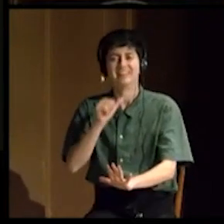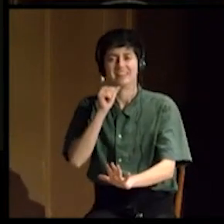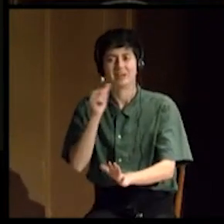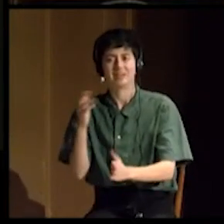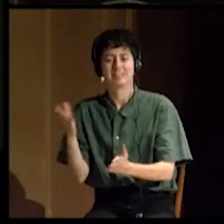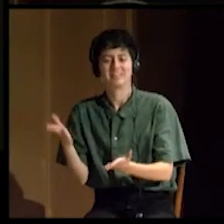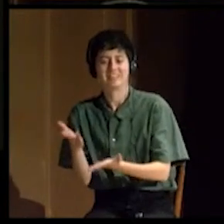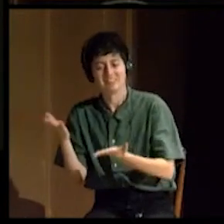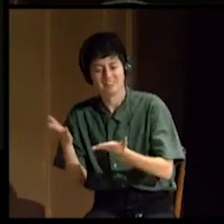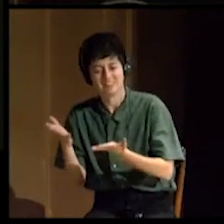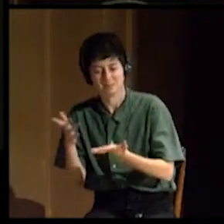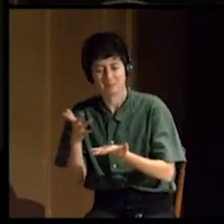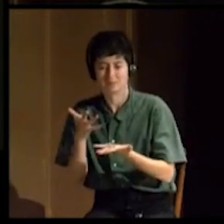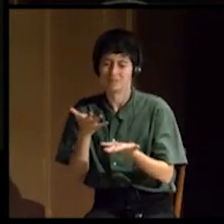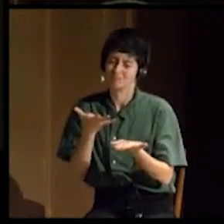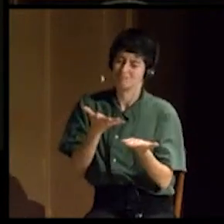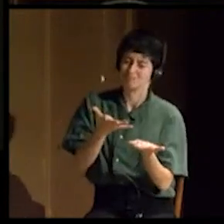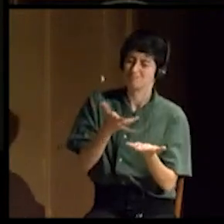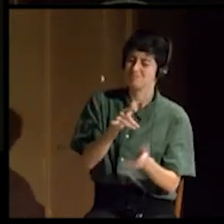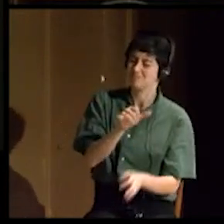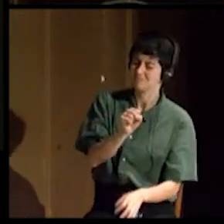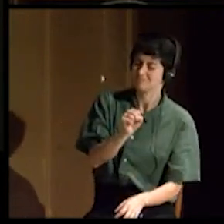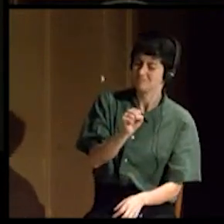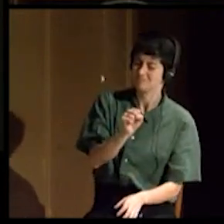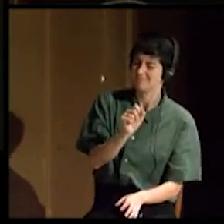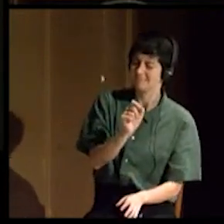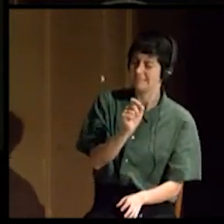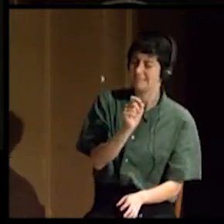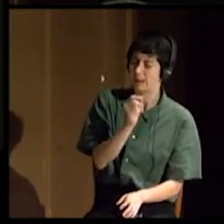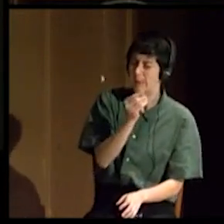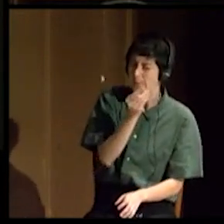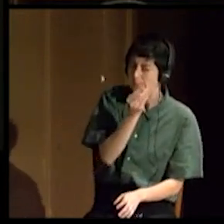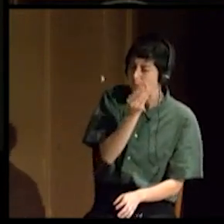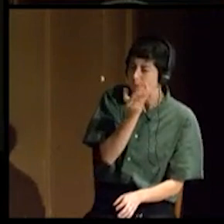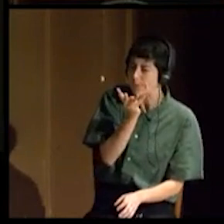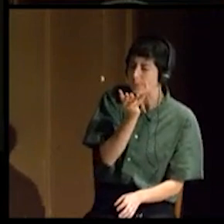but in a very, in very sparse amount. And so where you find high silica rhyolite